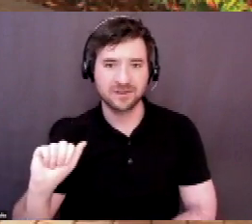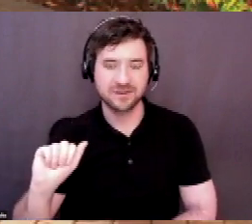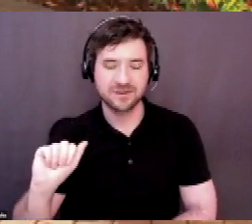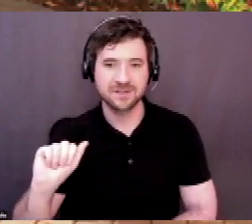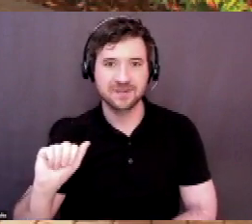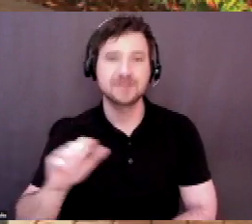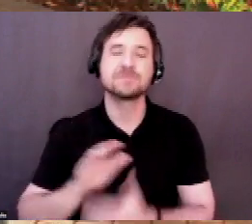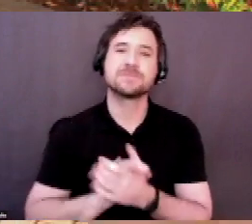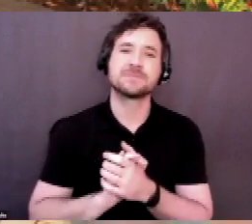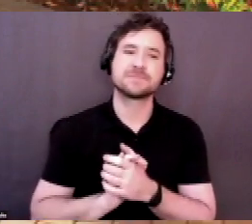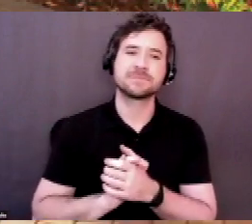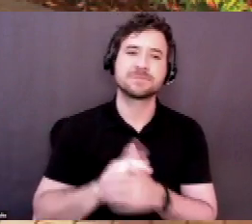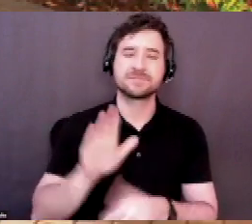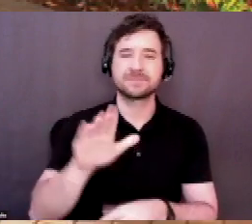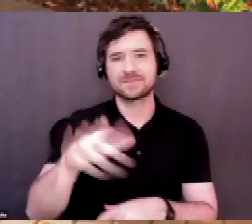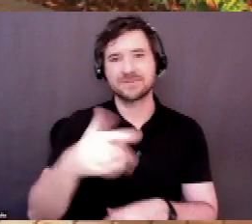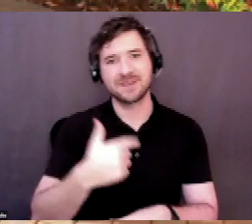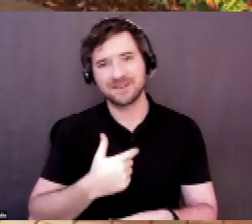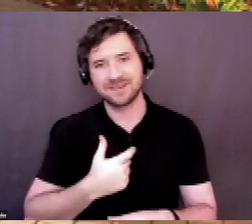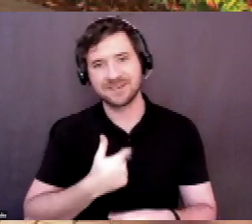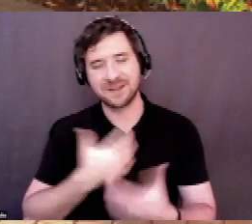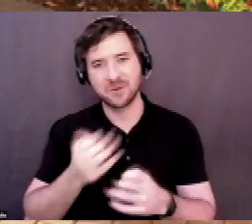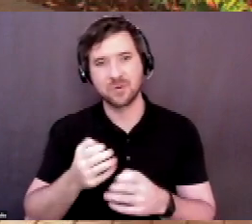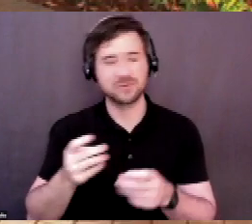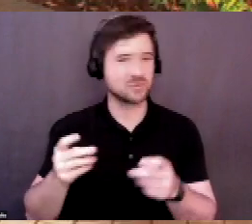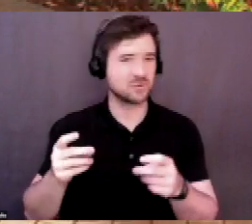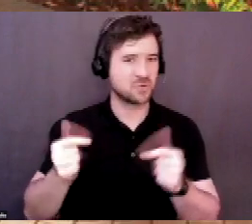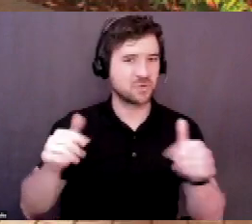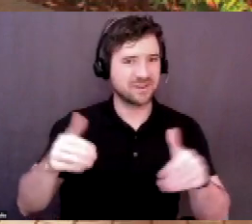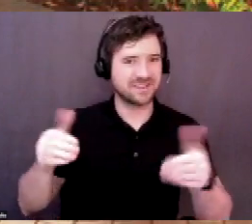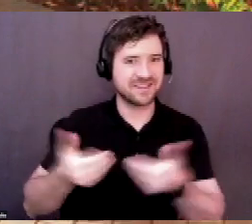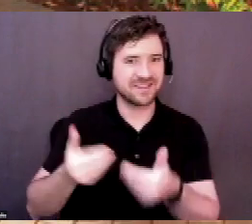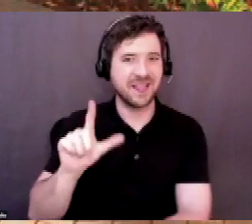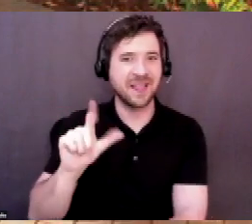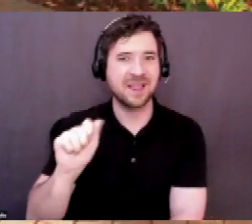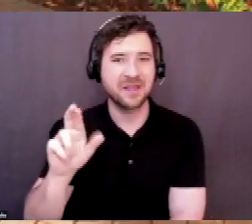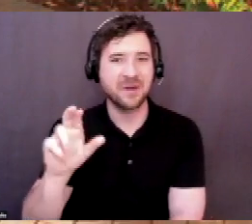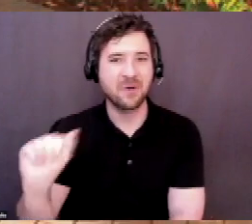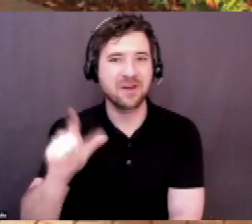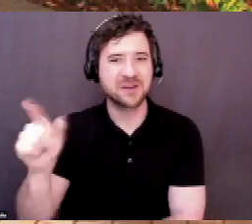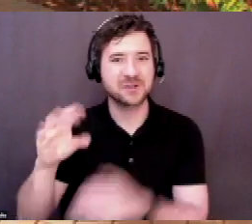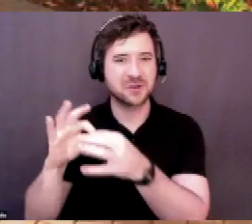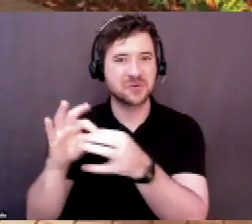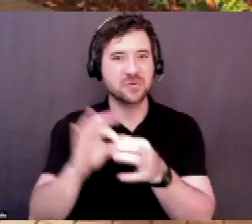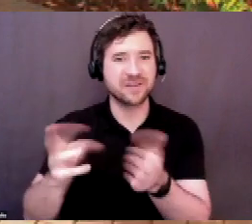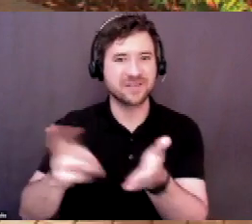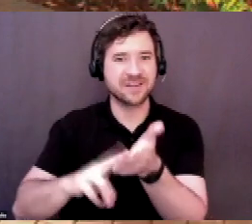I want to give Laura a quick introduction. She's the Director of Contract Operations at